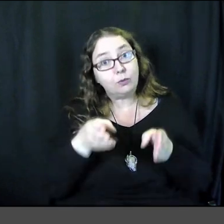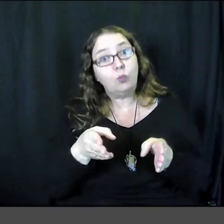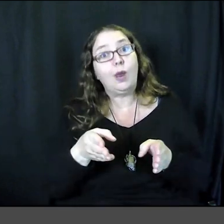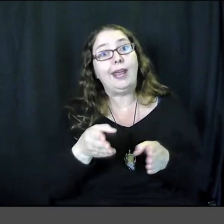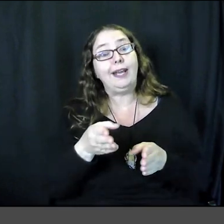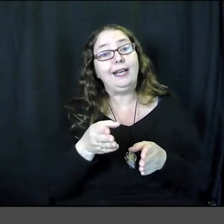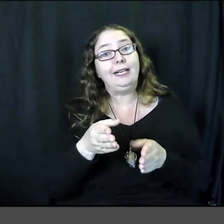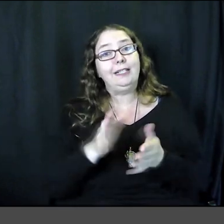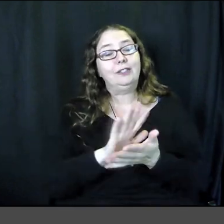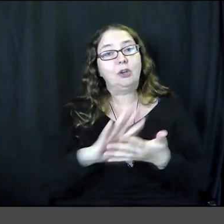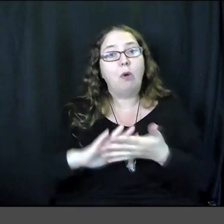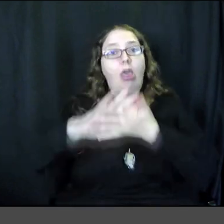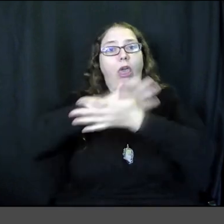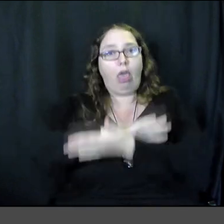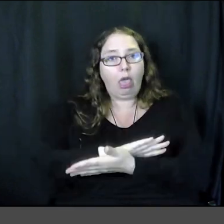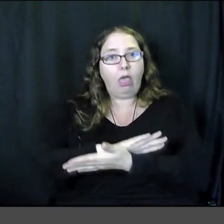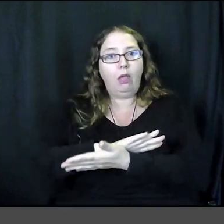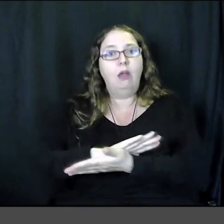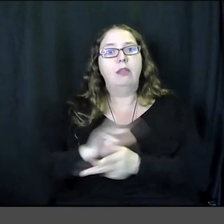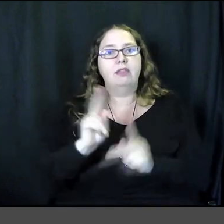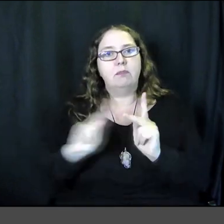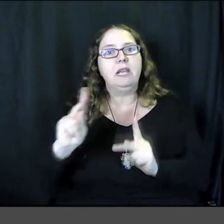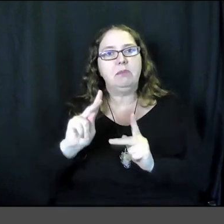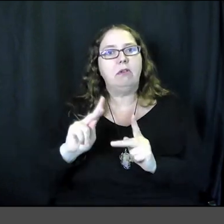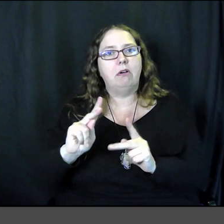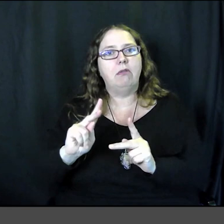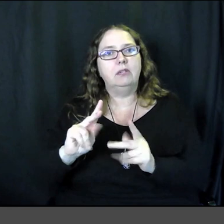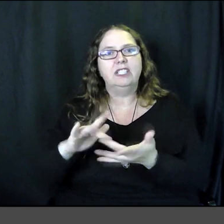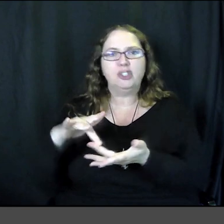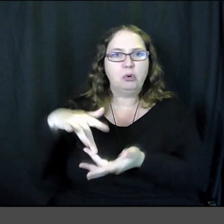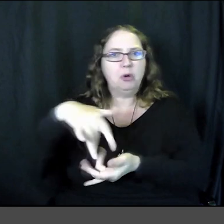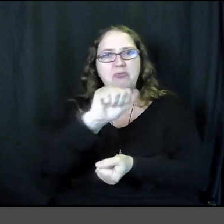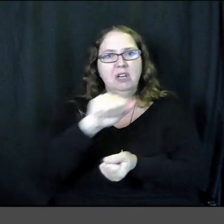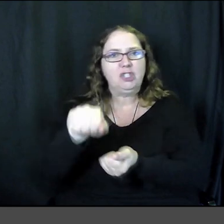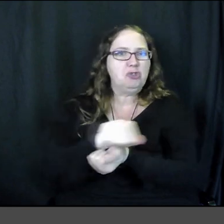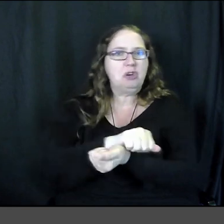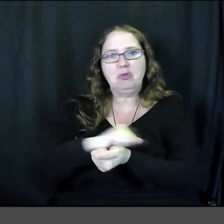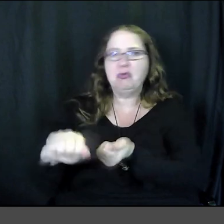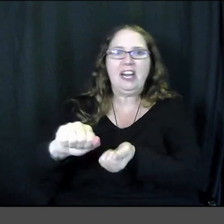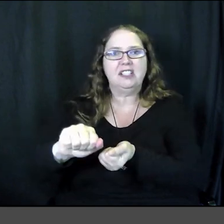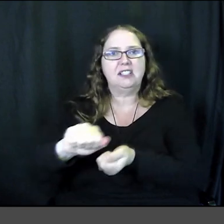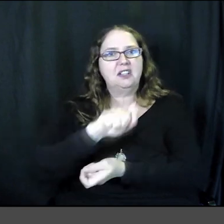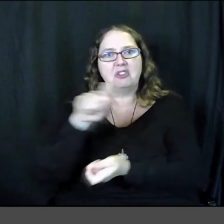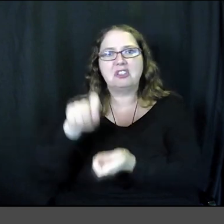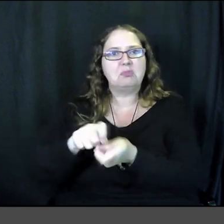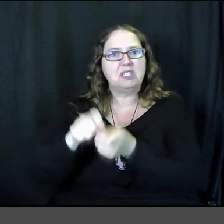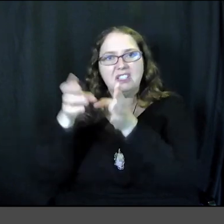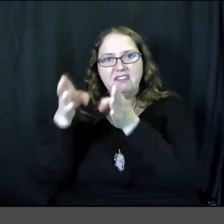IT IS A WAY TO TO JUST ERASE THEIR VERY BEING. AND BECAUSE THIS IS A NATION THAT IS REALLY COMFORTABLE